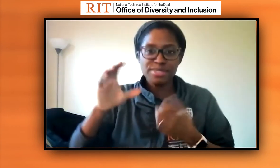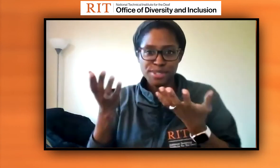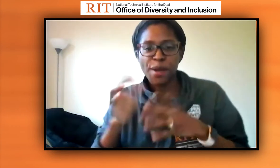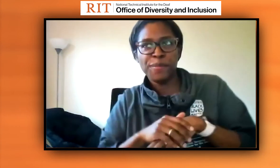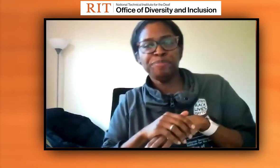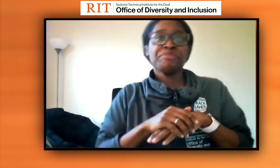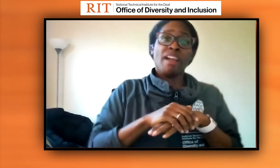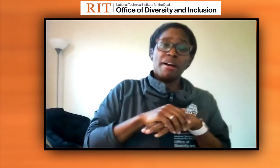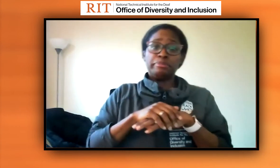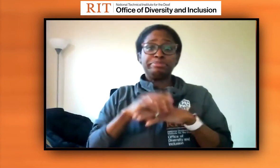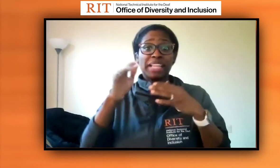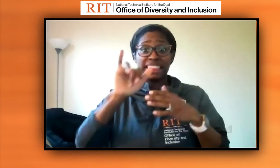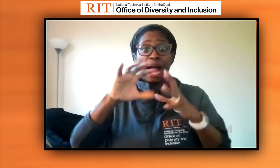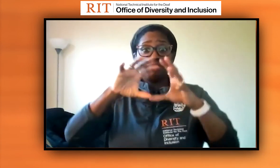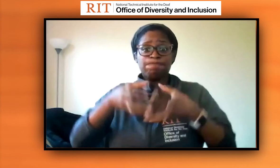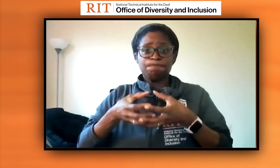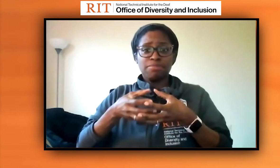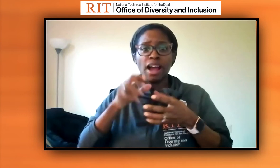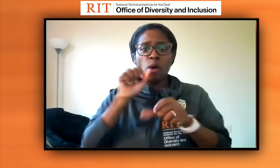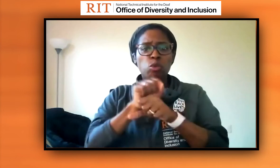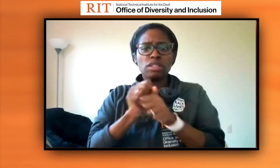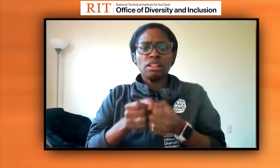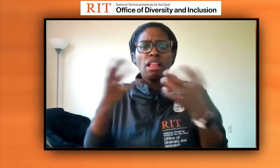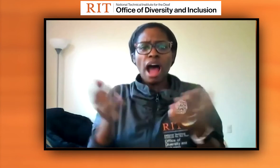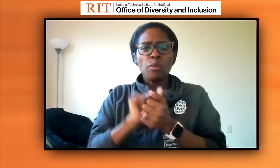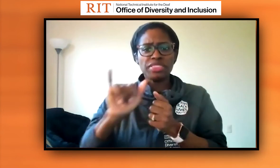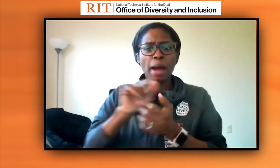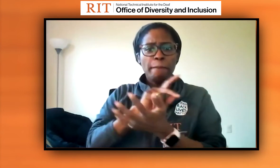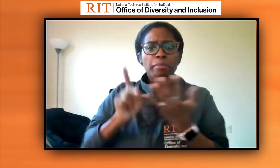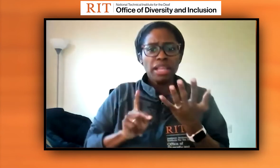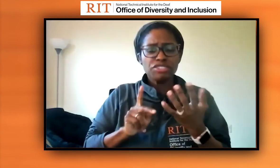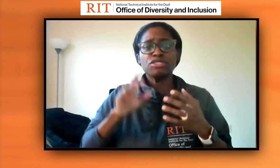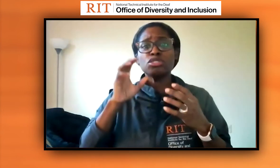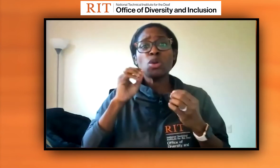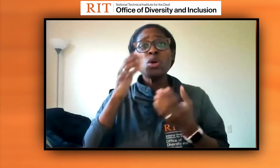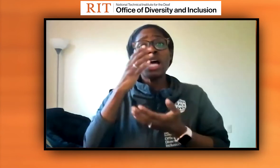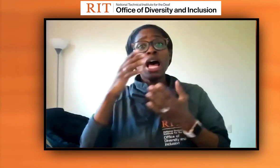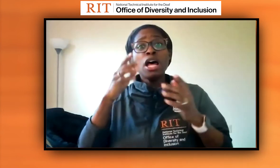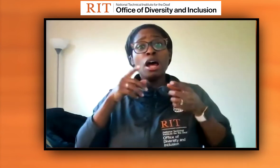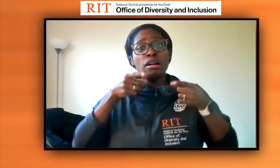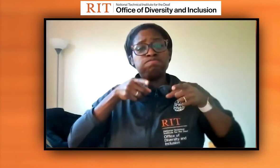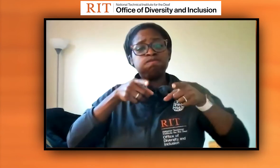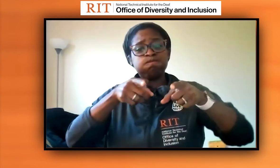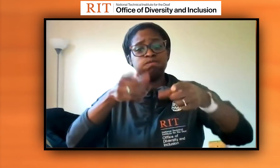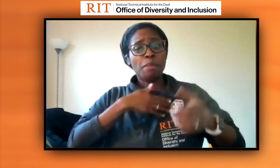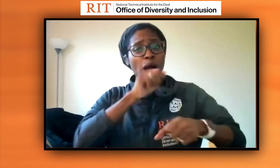which is what BIPOC stands for, and that population, I've worked very heavily with them and have a lot of familiarity.